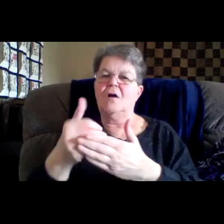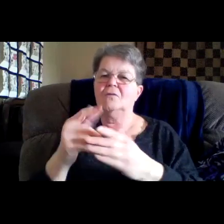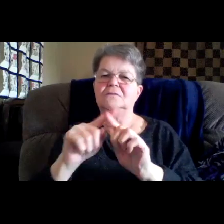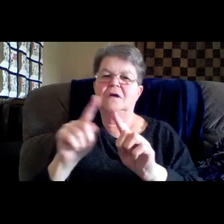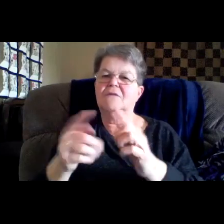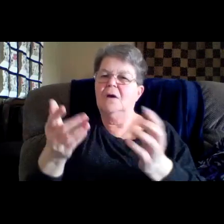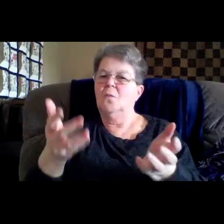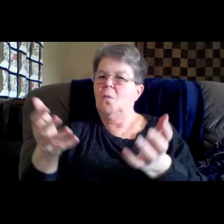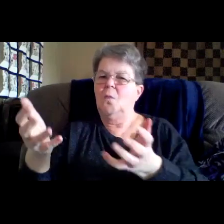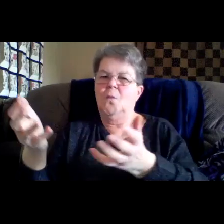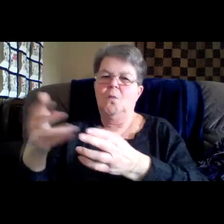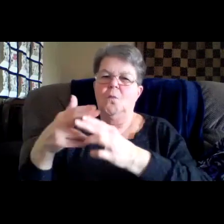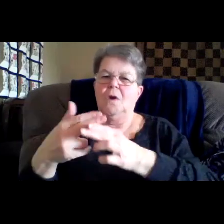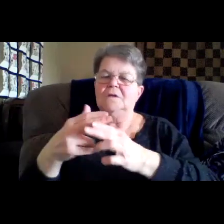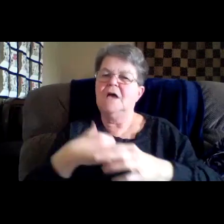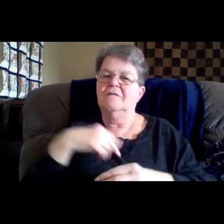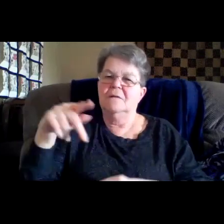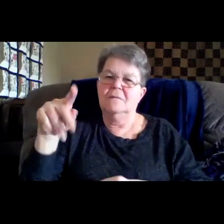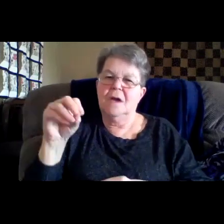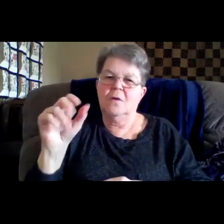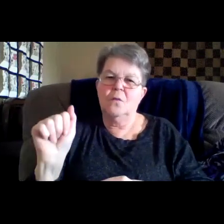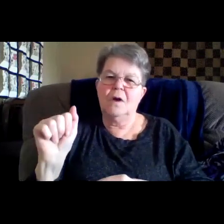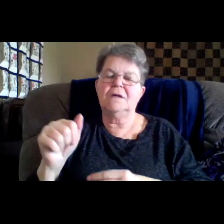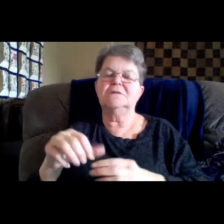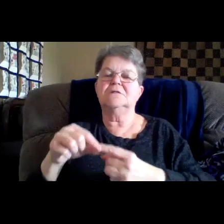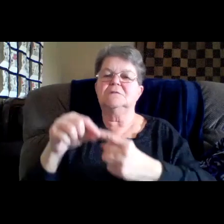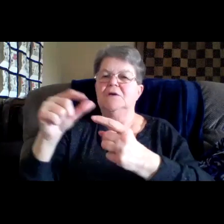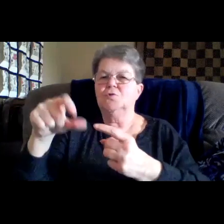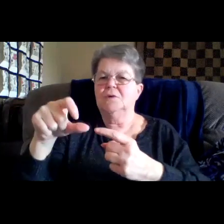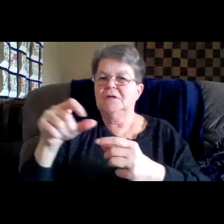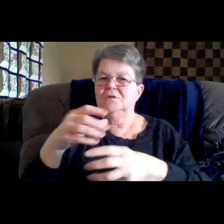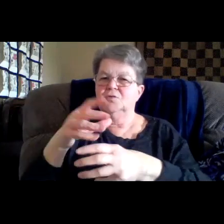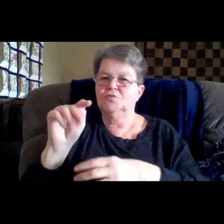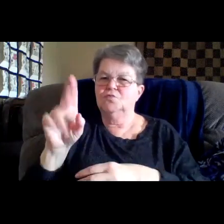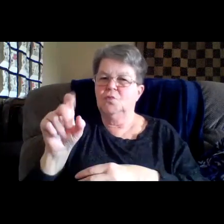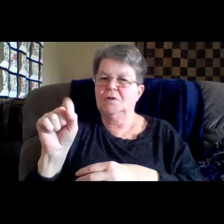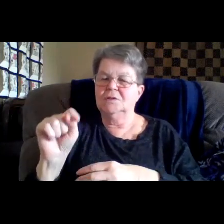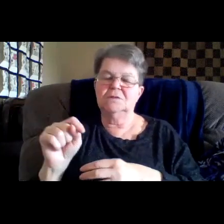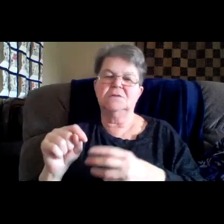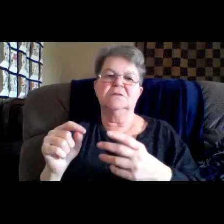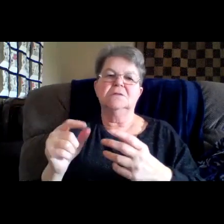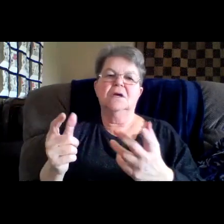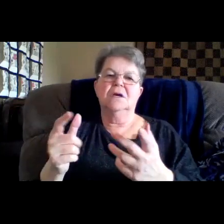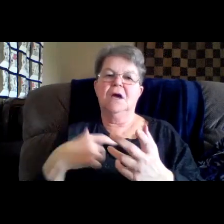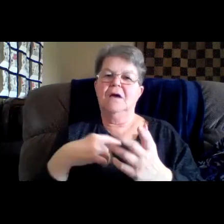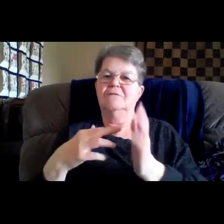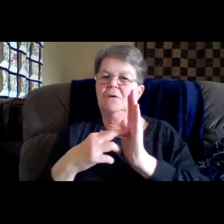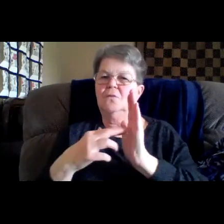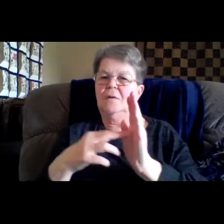There are powers of attorney. There's special needs trusts. There's supported decision-making agreements. There's representative payees.